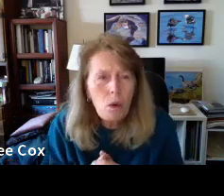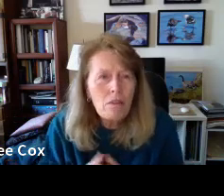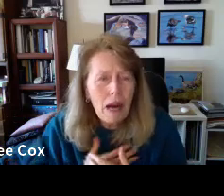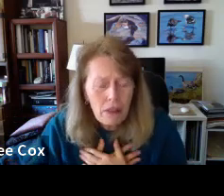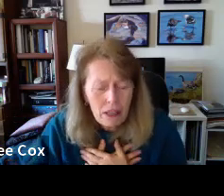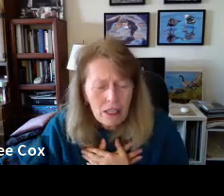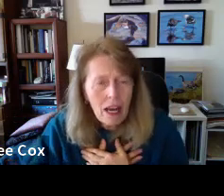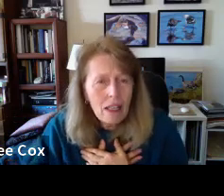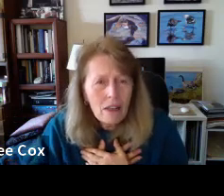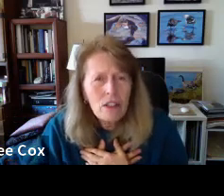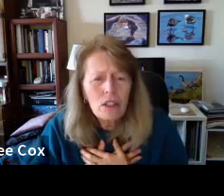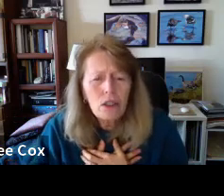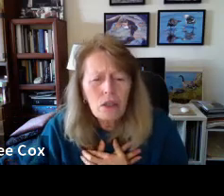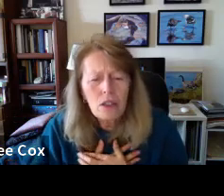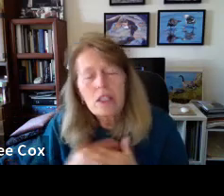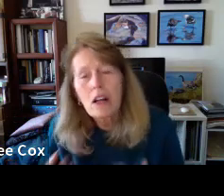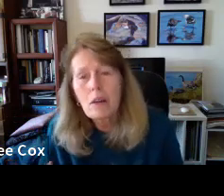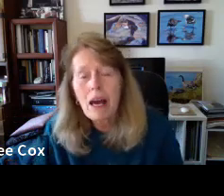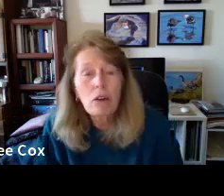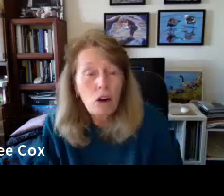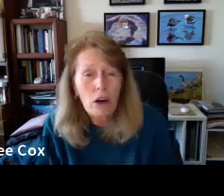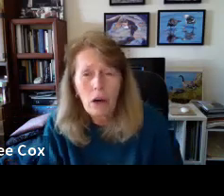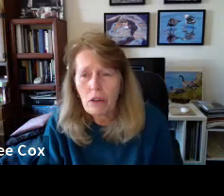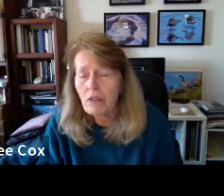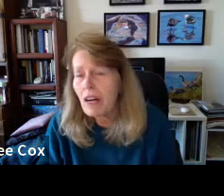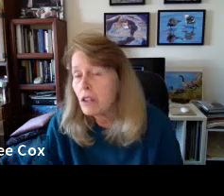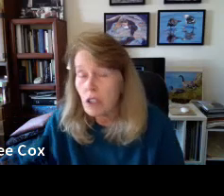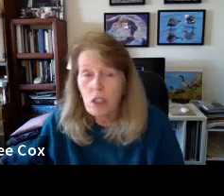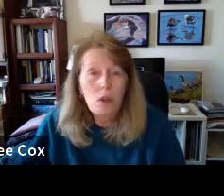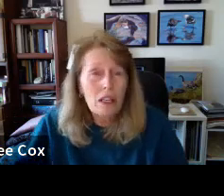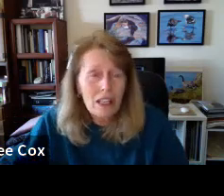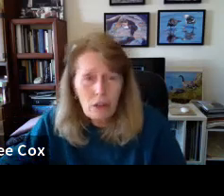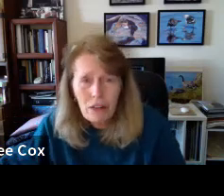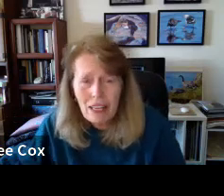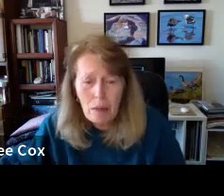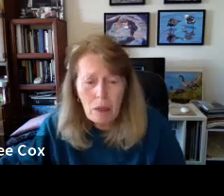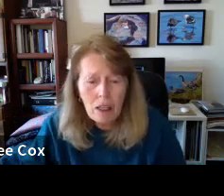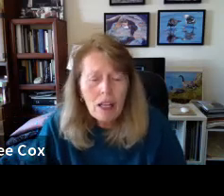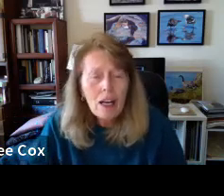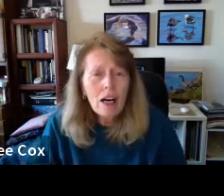things. That I love to do is tell them how to hardwire their devices, just using an Ethernet